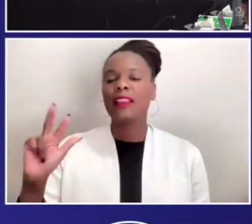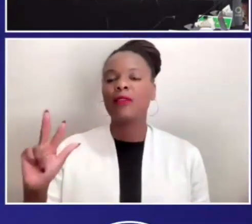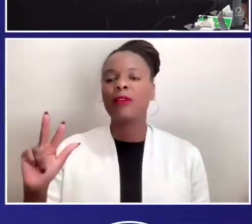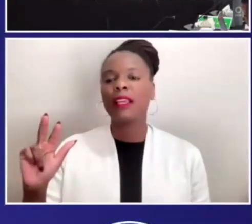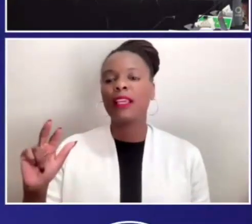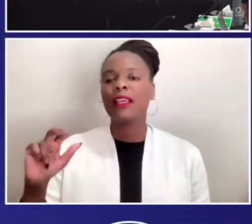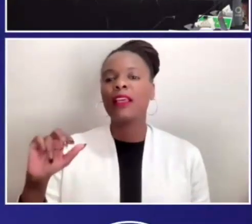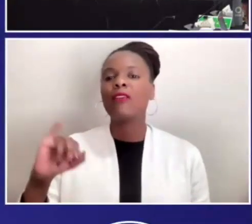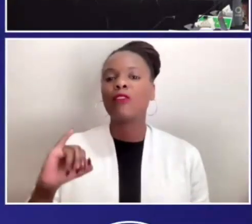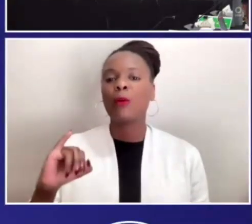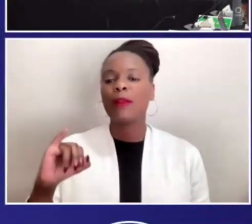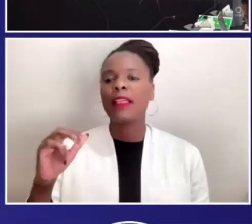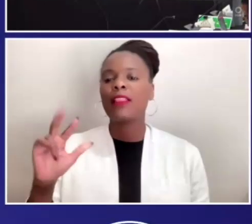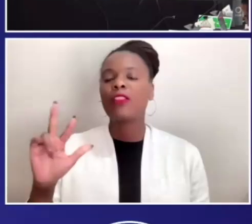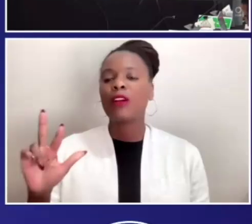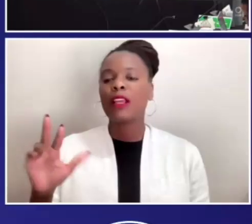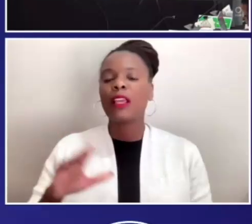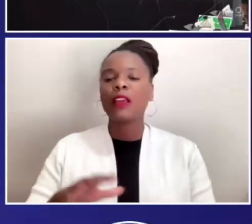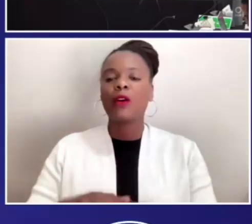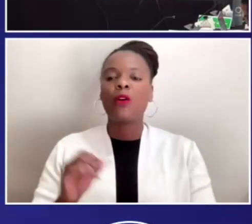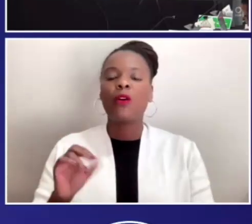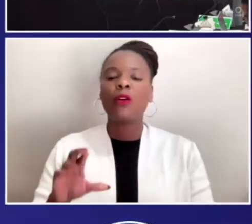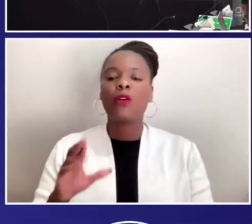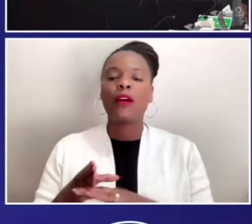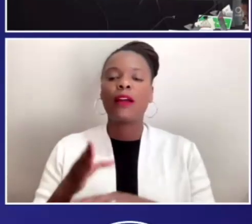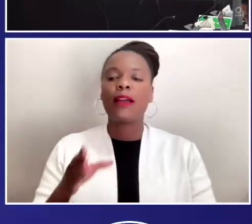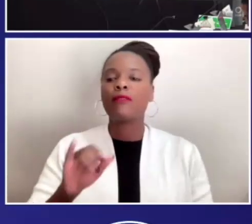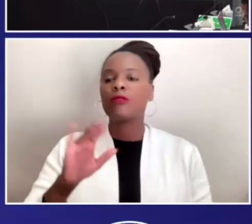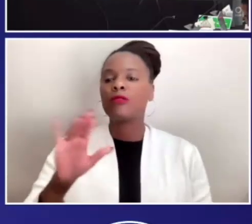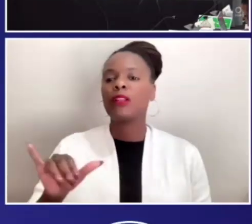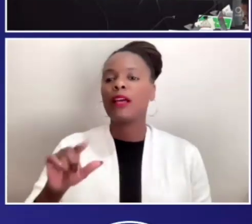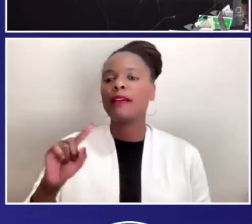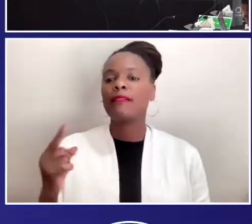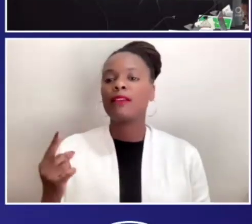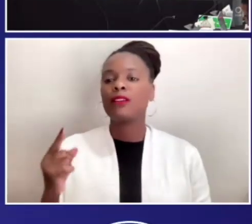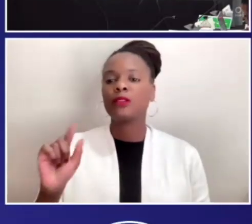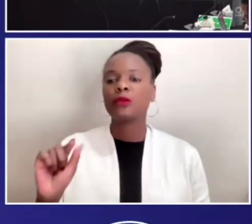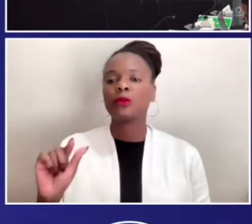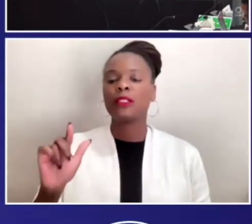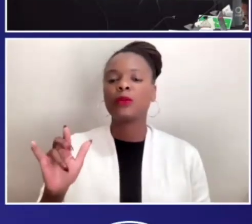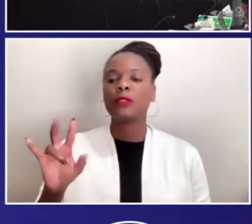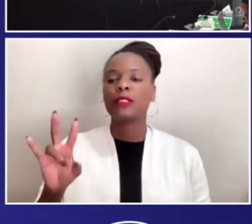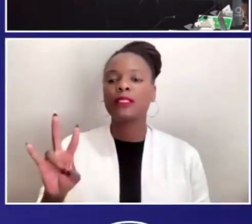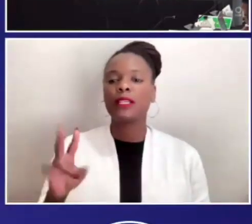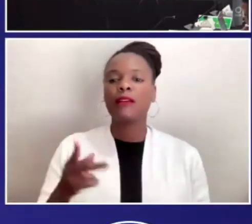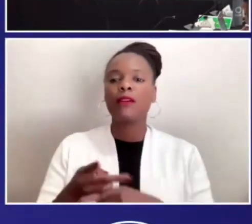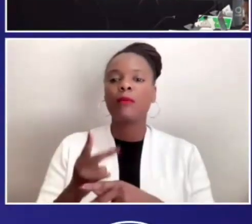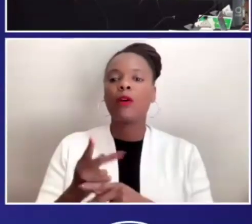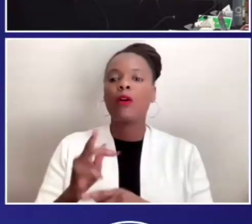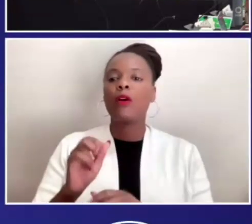on or after July 1, 2027, a borrower may only obtain the benefit of a suspension of administrative wage